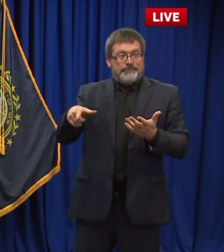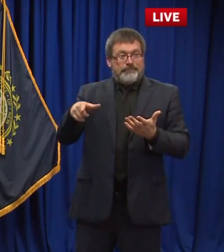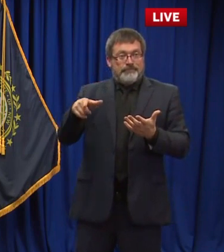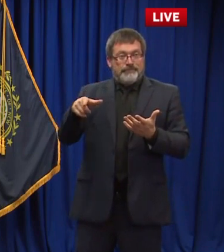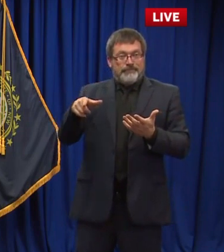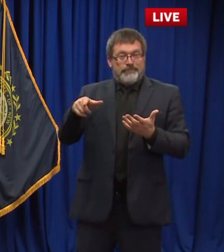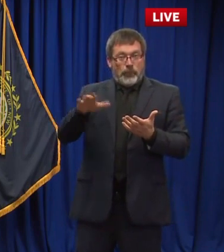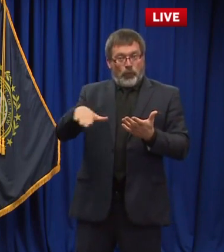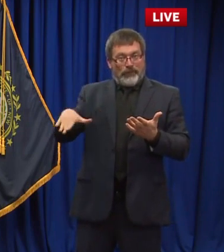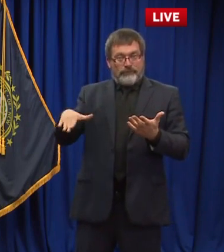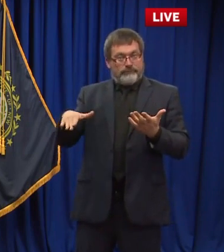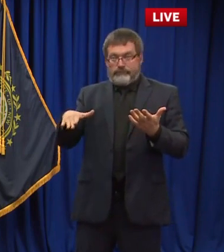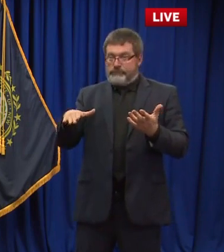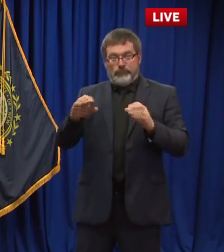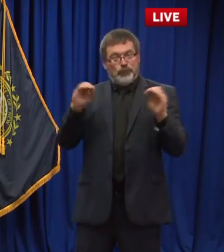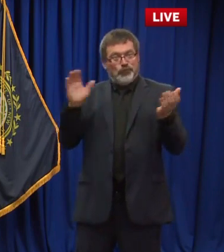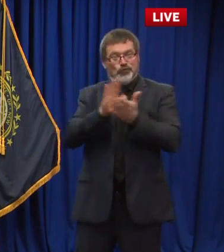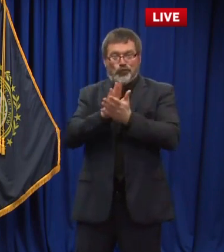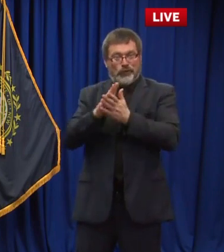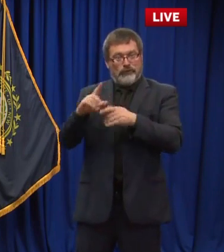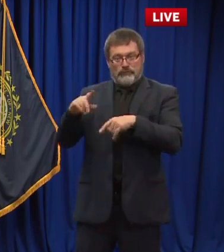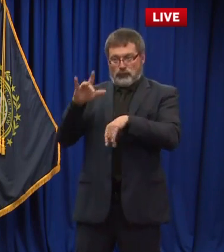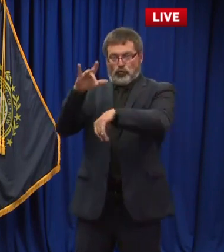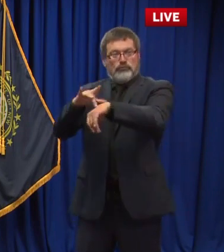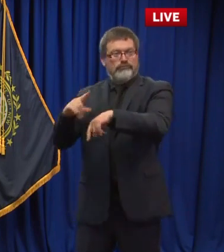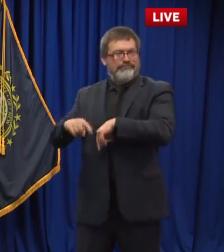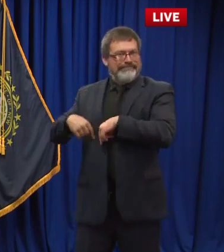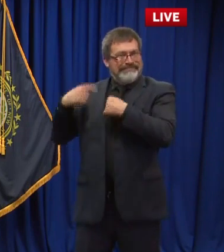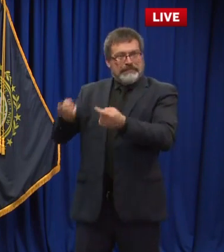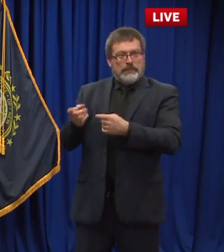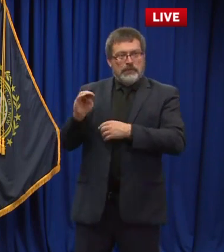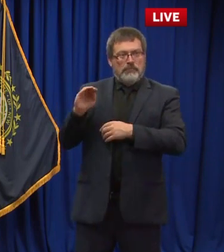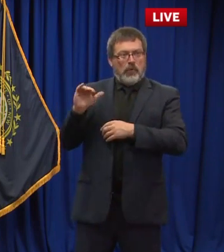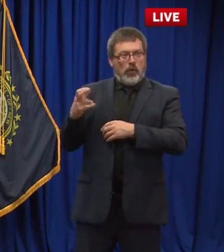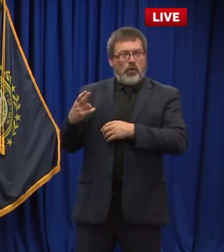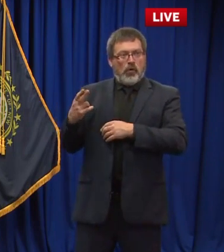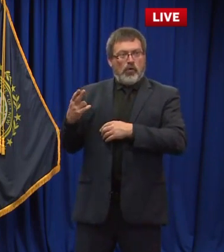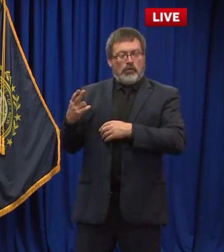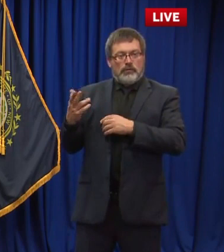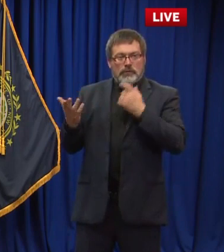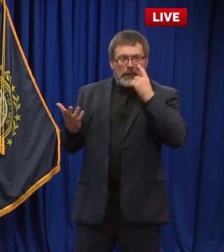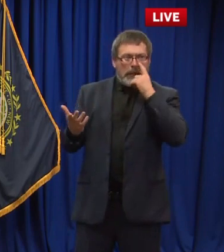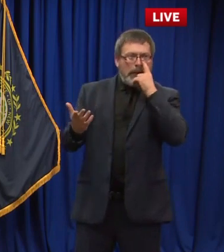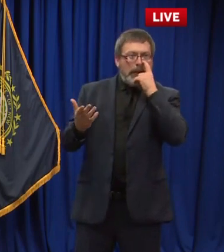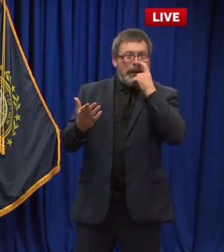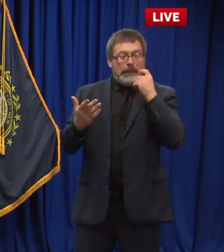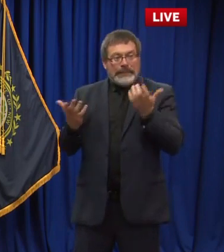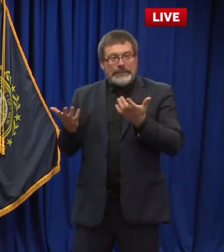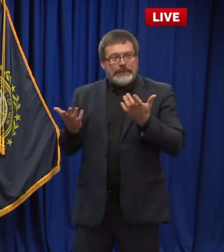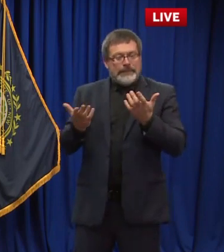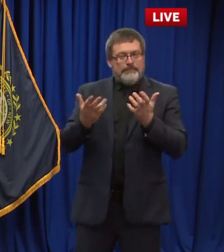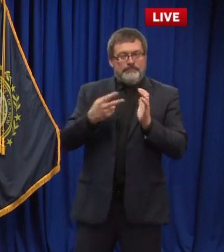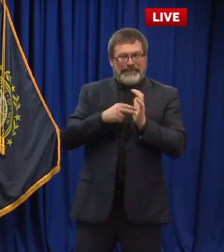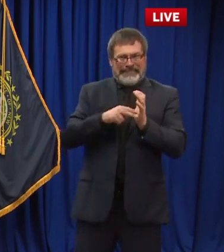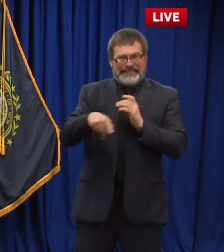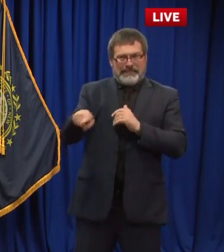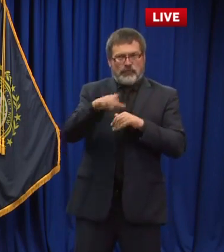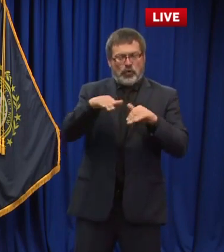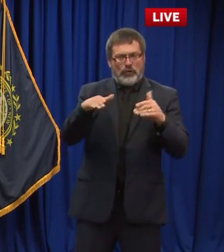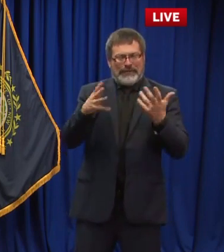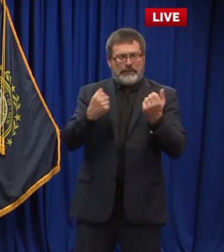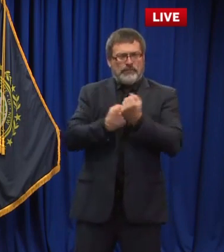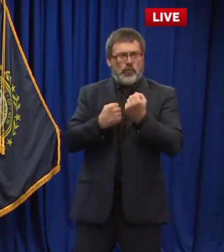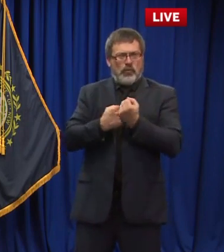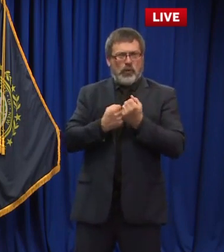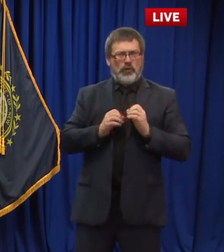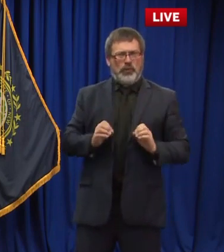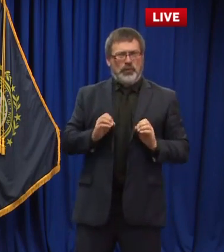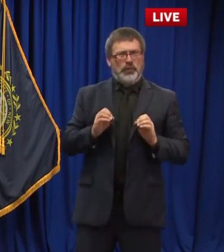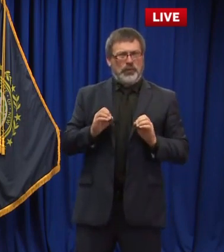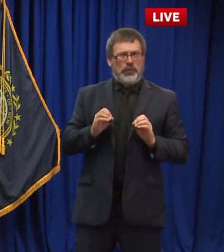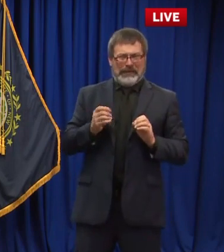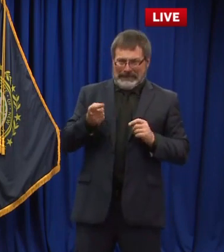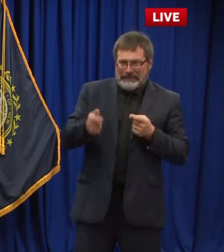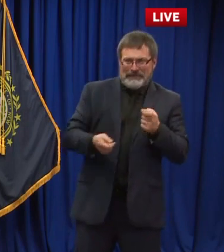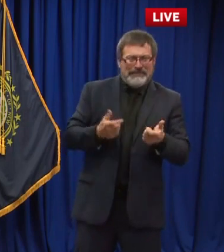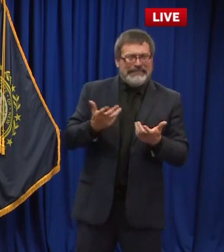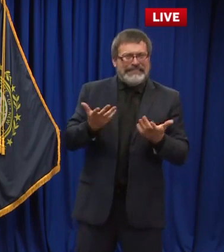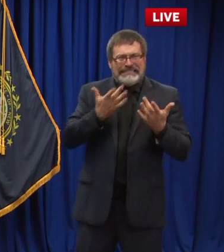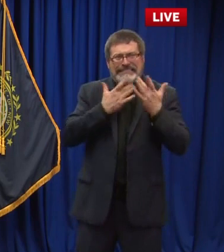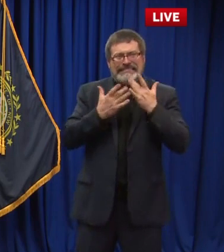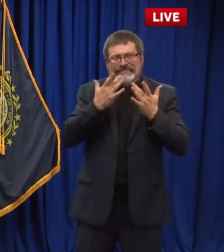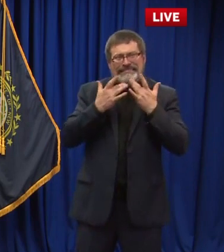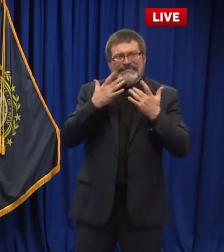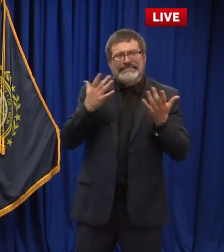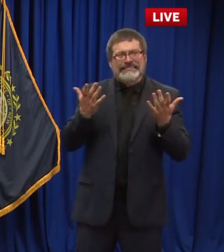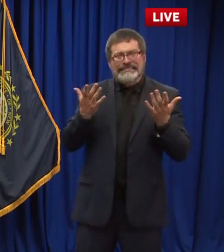SO MANY OF THESE KIDS HAVE NOT BEEN BACK IN SCHOOL AND FIVE OR SIX MONTHS NO ONE ELSE HAS REALLY PUT EYES ON THESE CHILDREN.